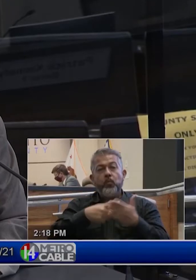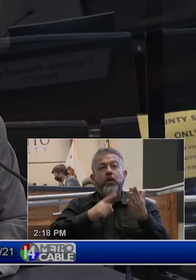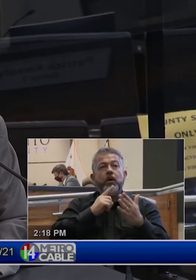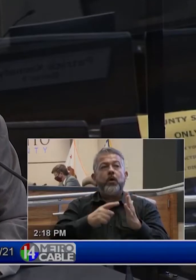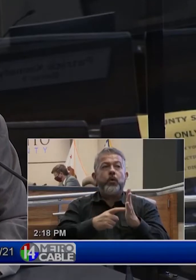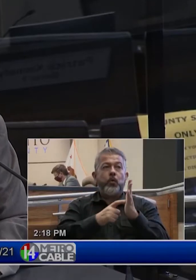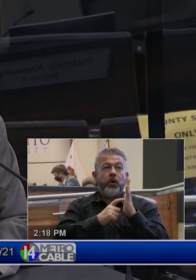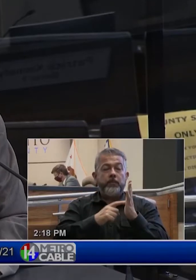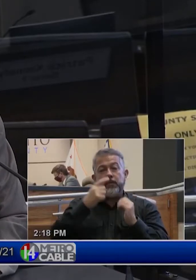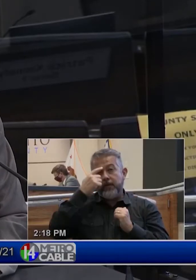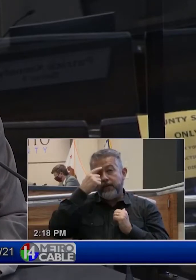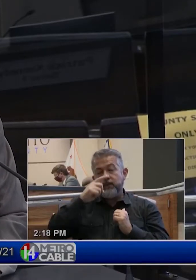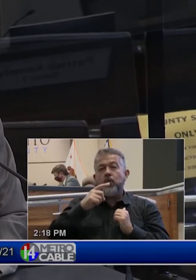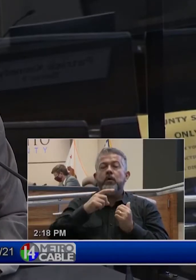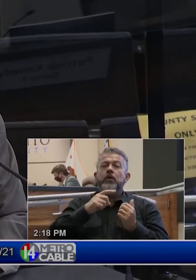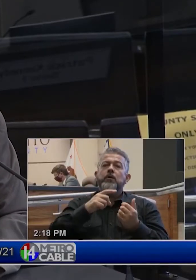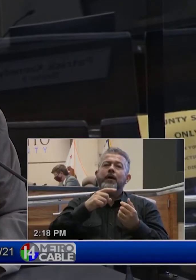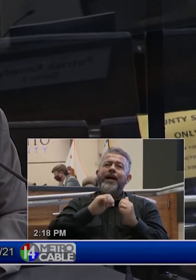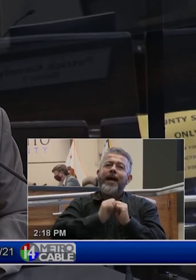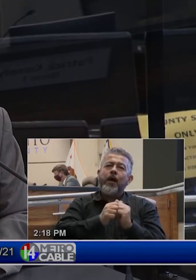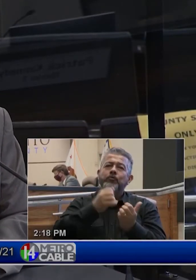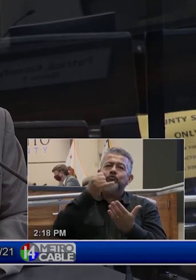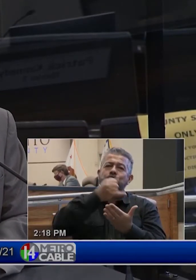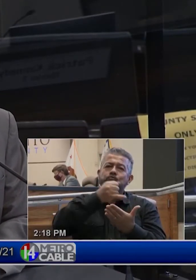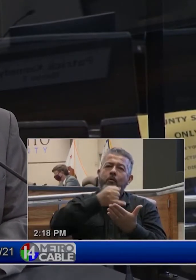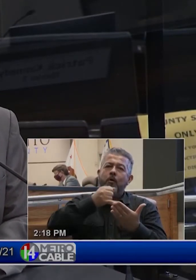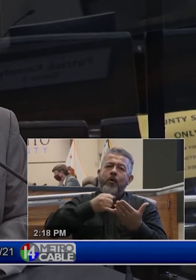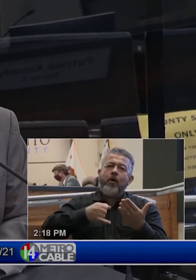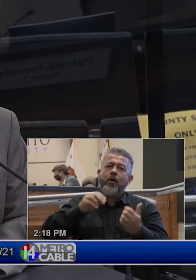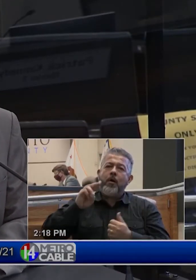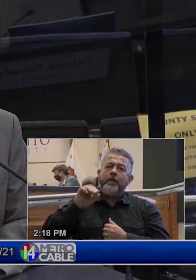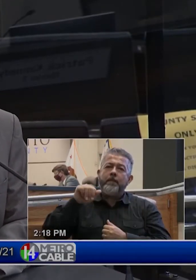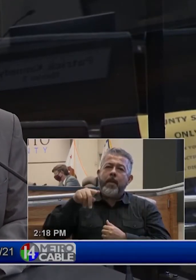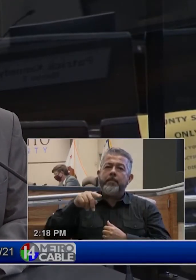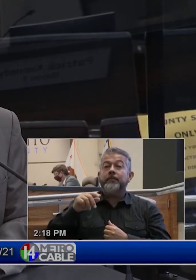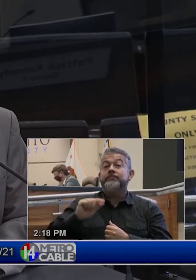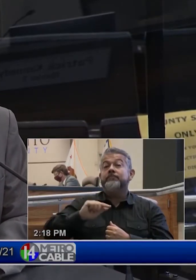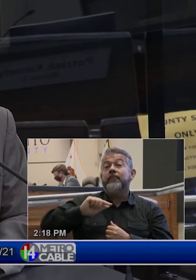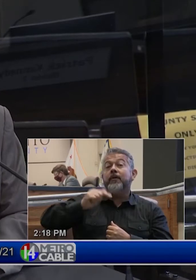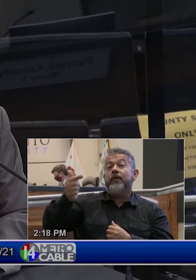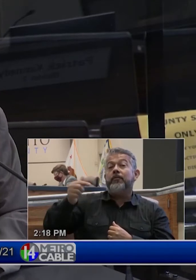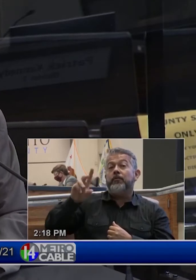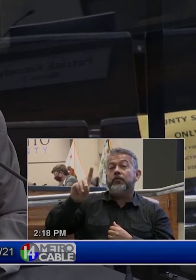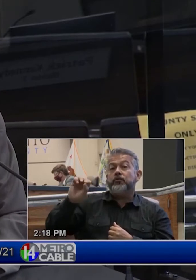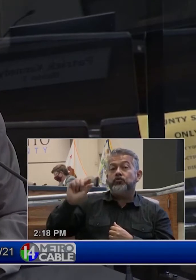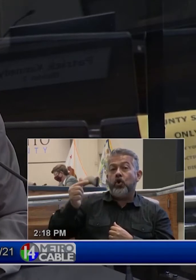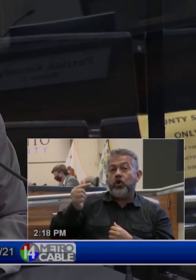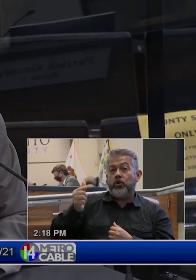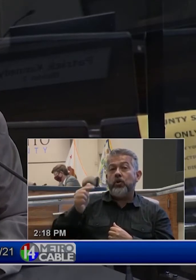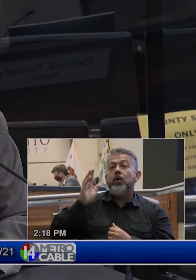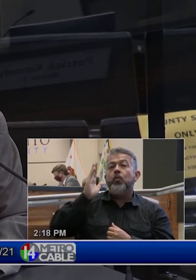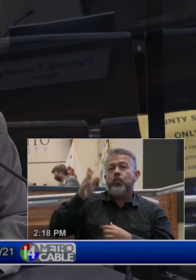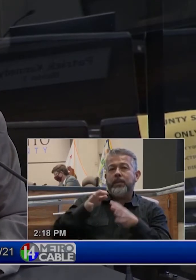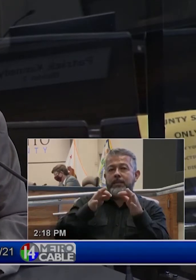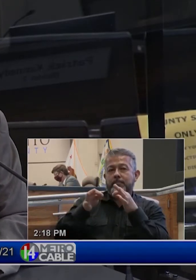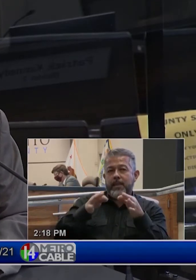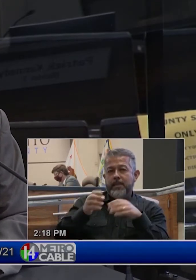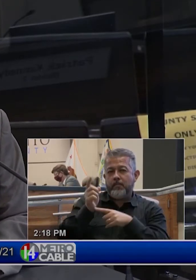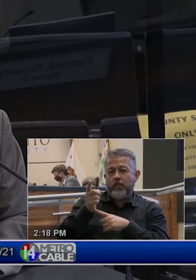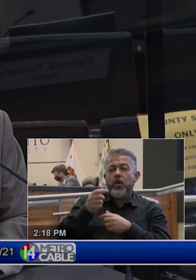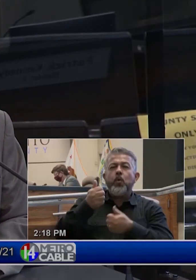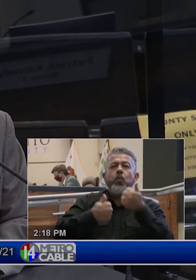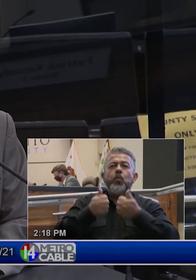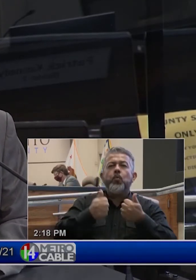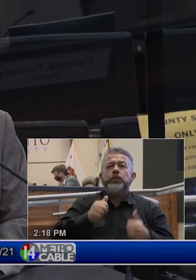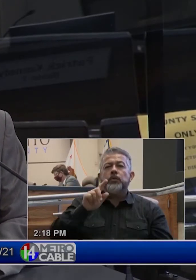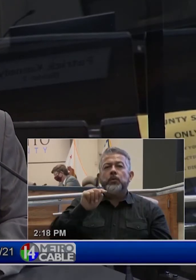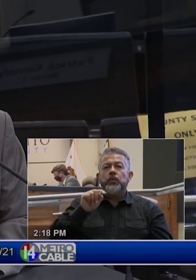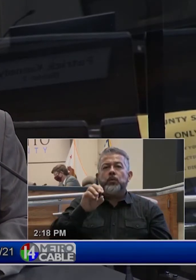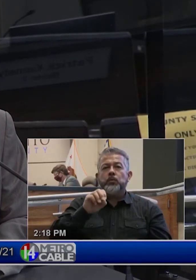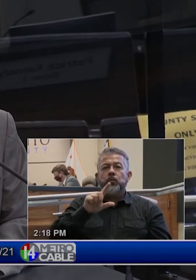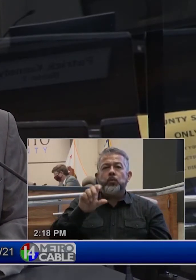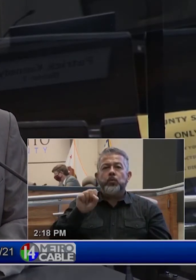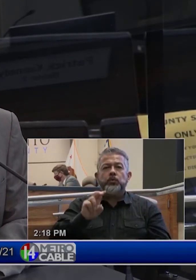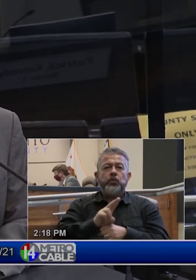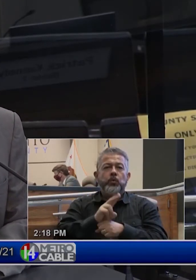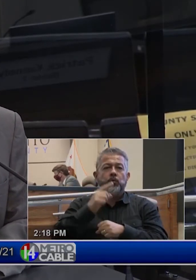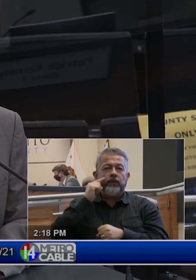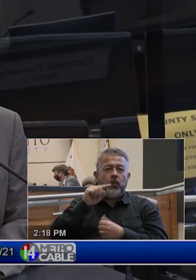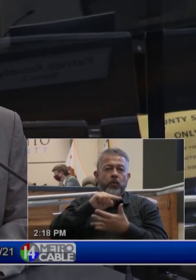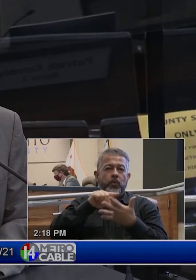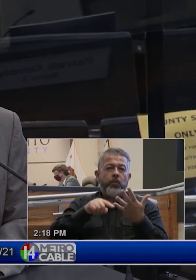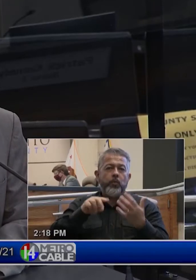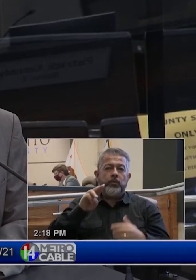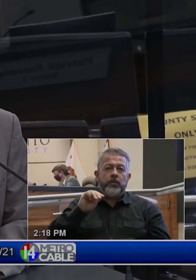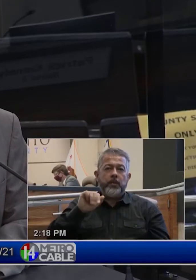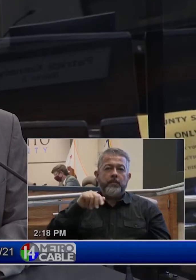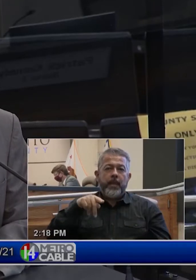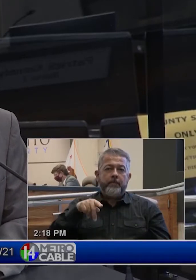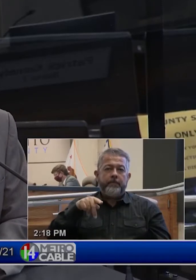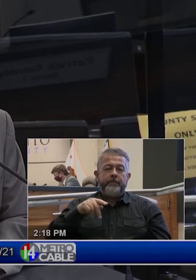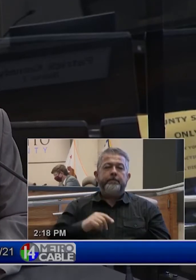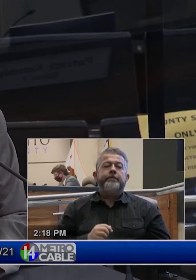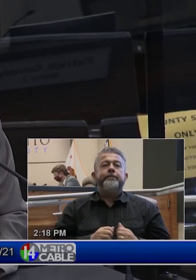SO PUBLIC WILL BE INFORMED TO REQUIREMENTS FOR DRAWING A MAP